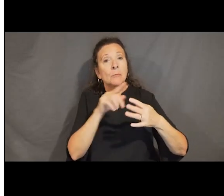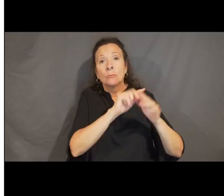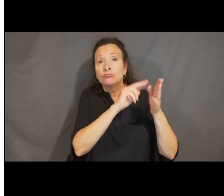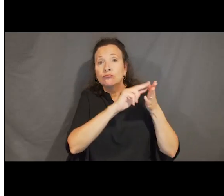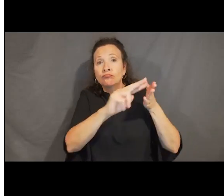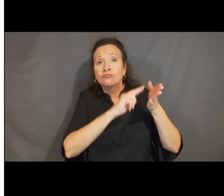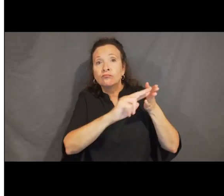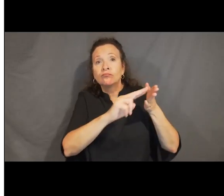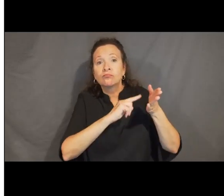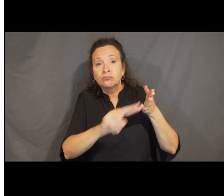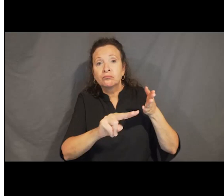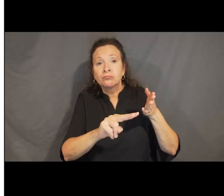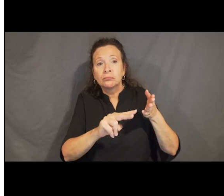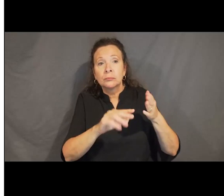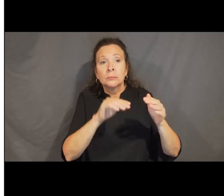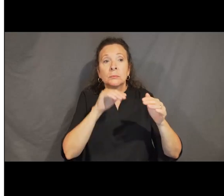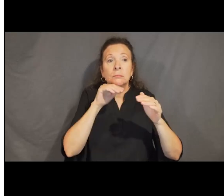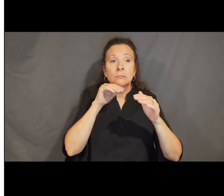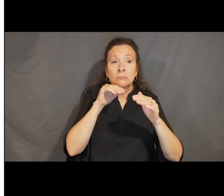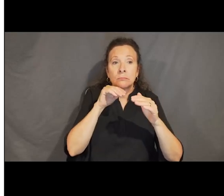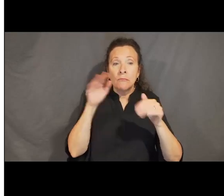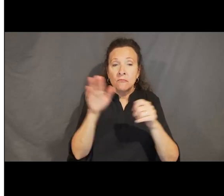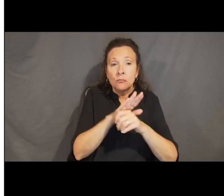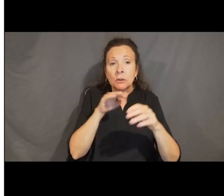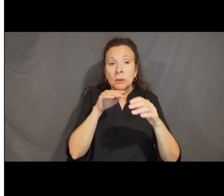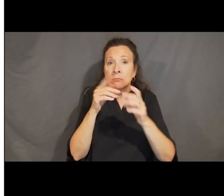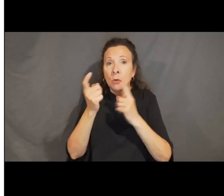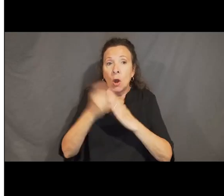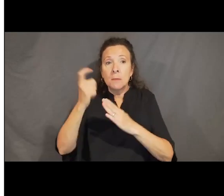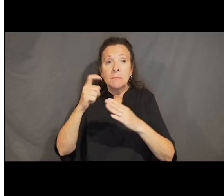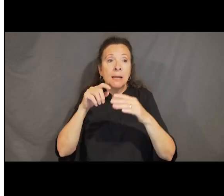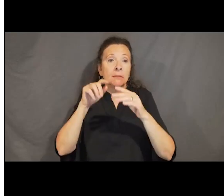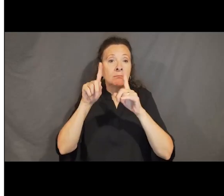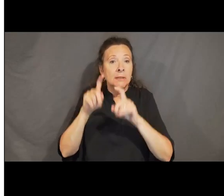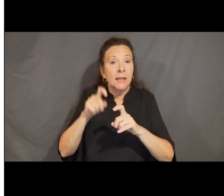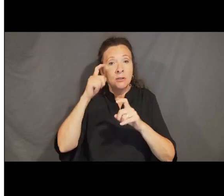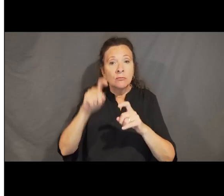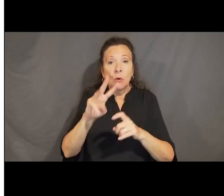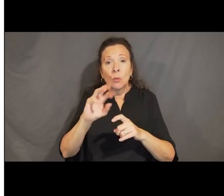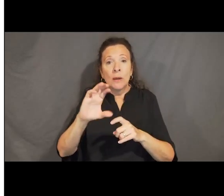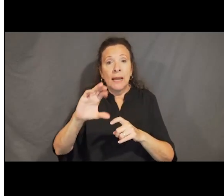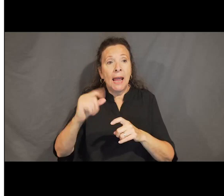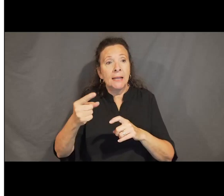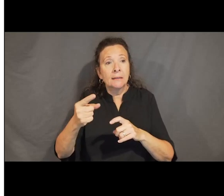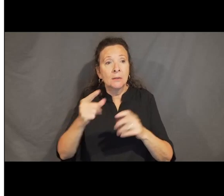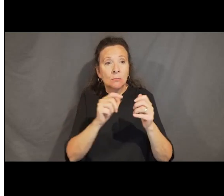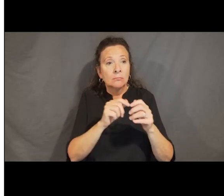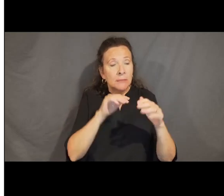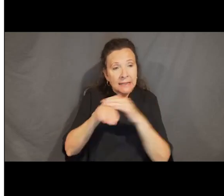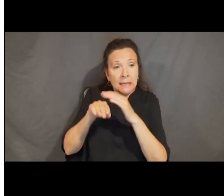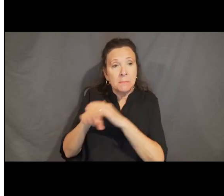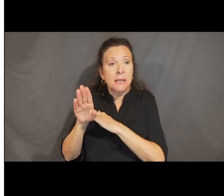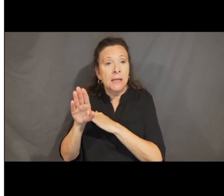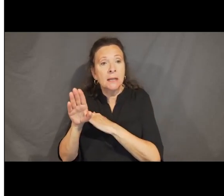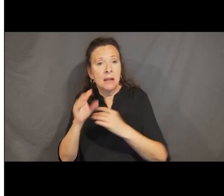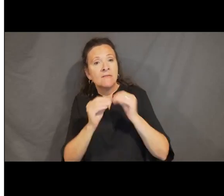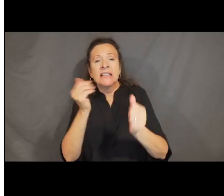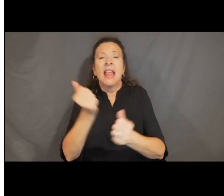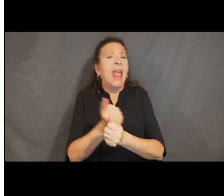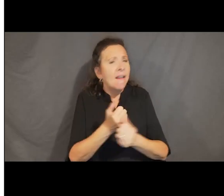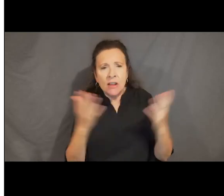to test for WCAG 2. 1A/AA issues and fix them all, keeping a website accessible at all times. Number